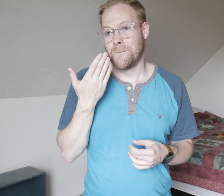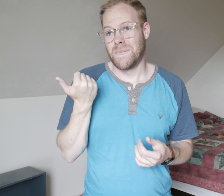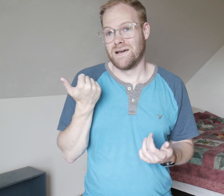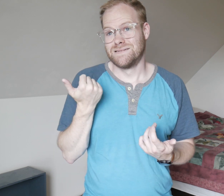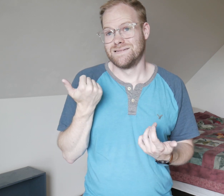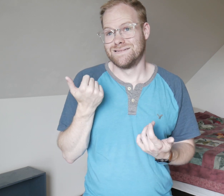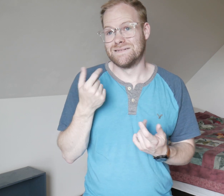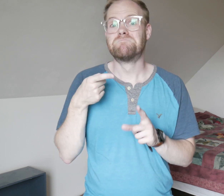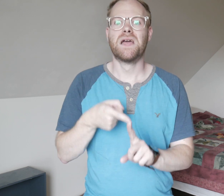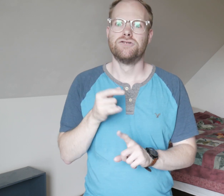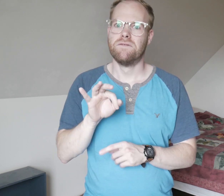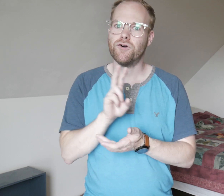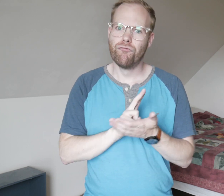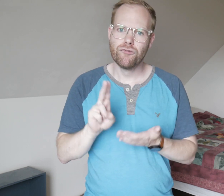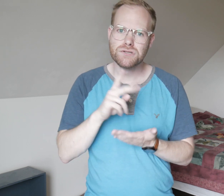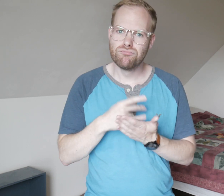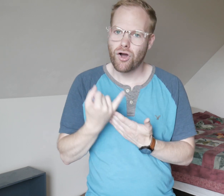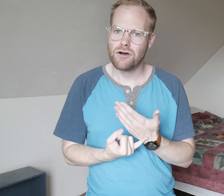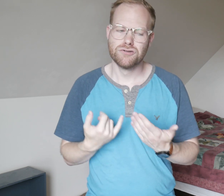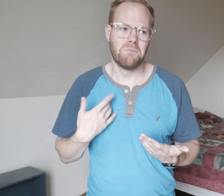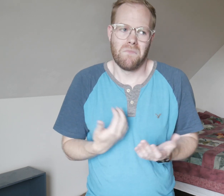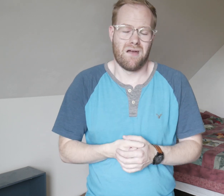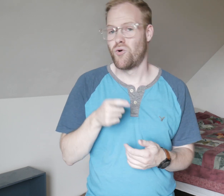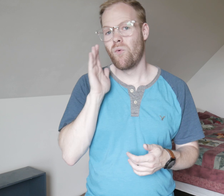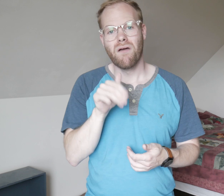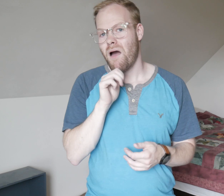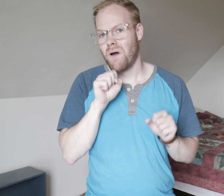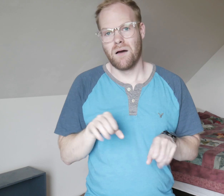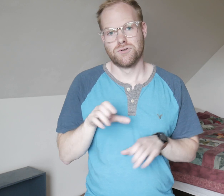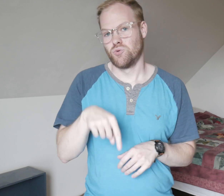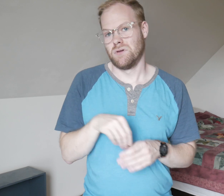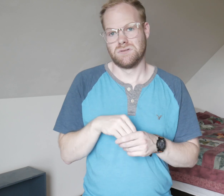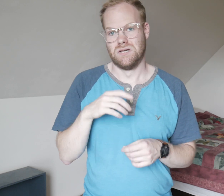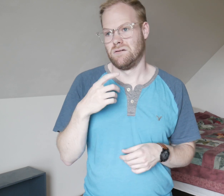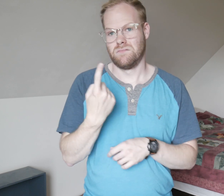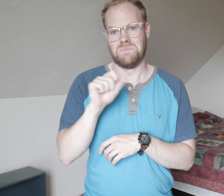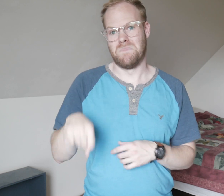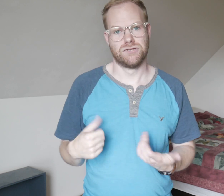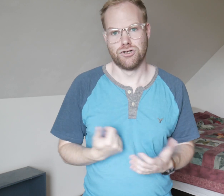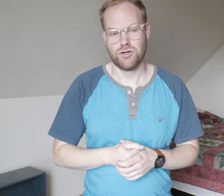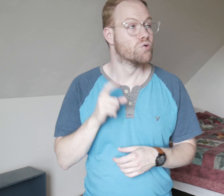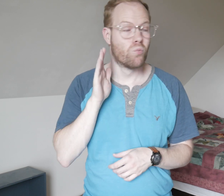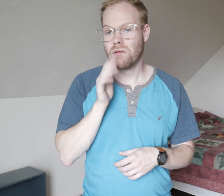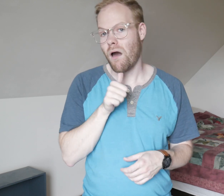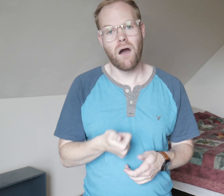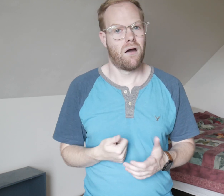Because--especially if it's a university project. I'm like, you will not be able to do this in one semester, you will not.